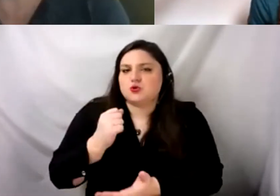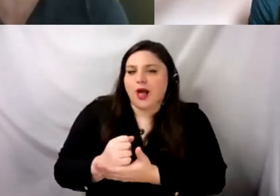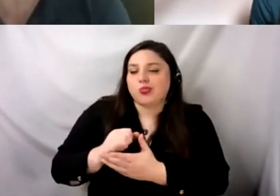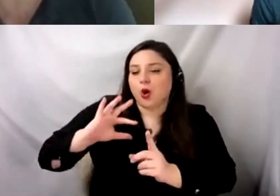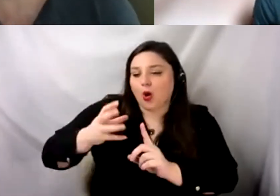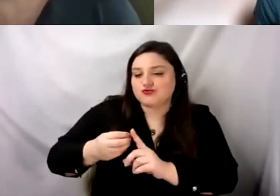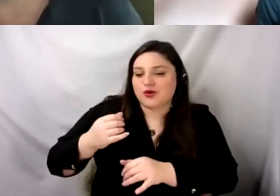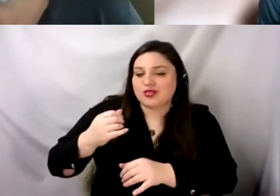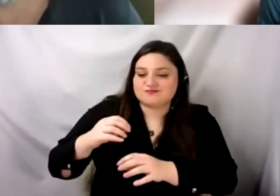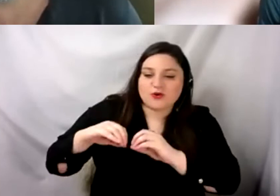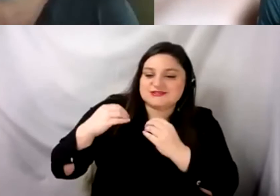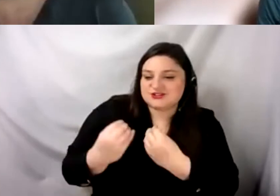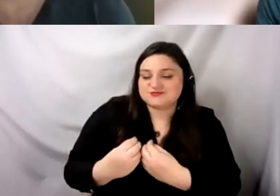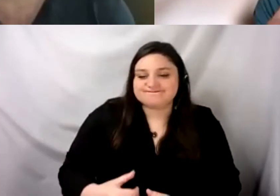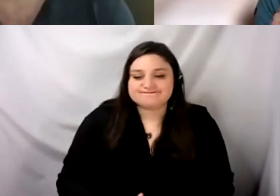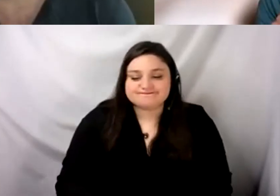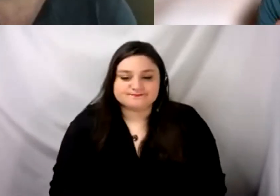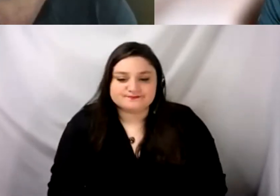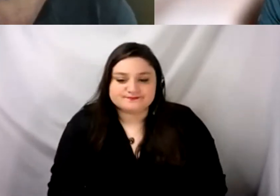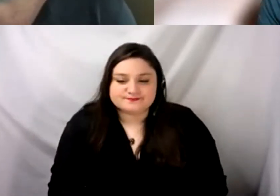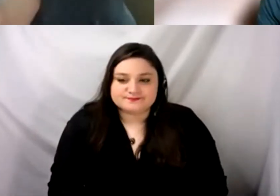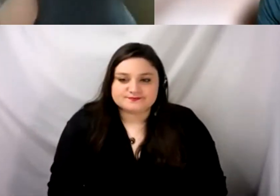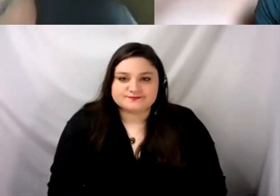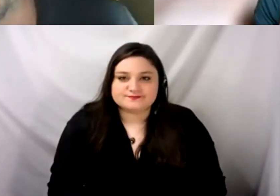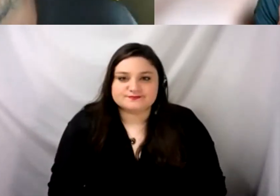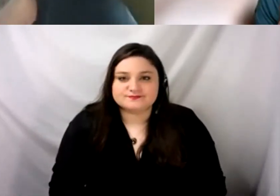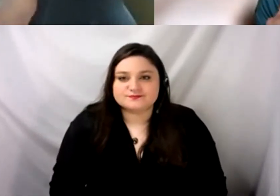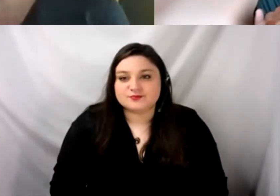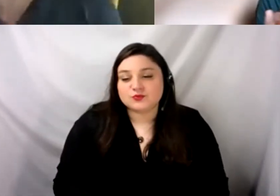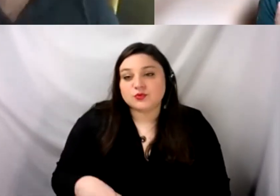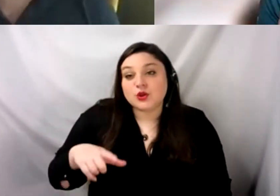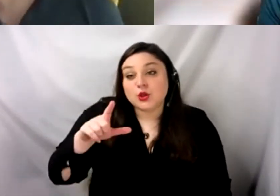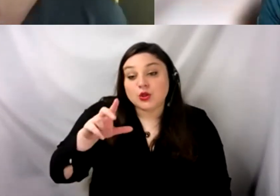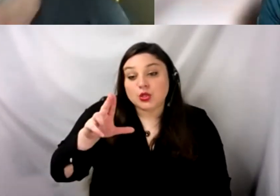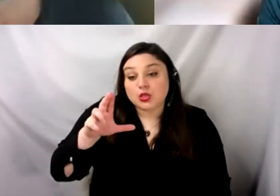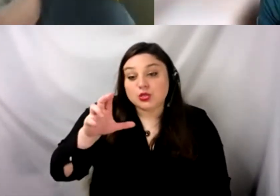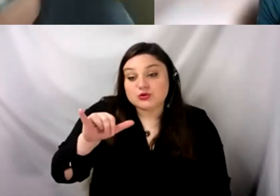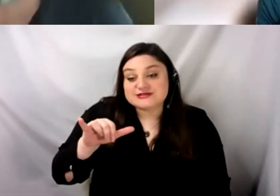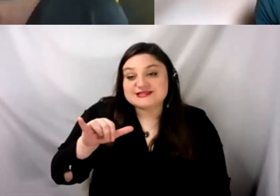ask a follow-up. GONZALO: And Lucy has my email. >>